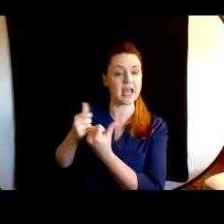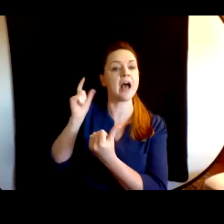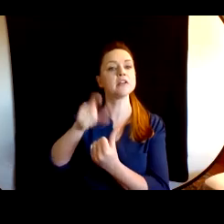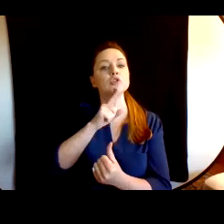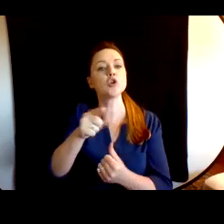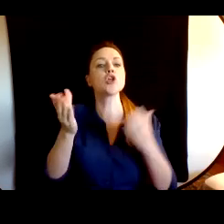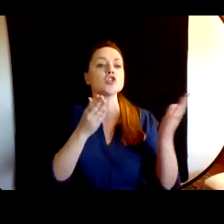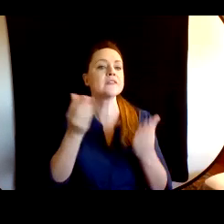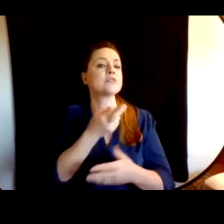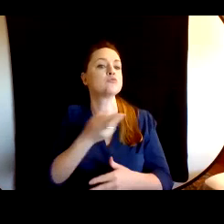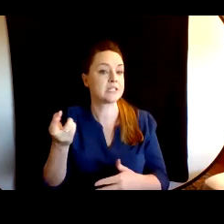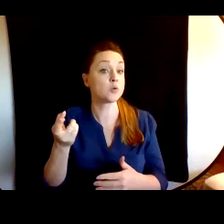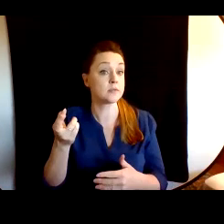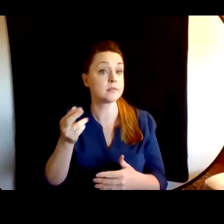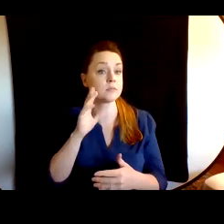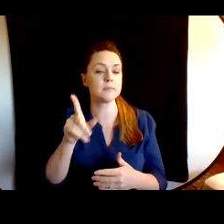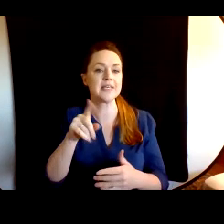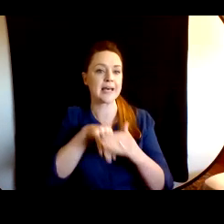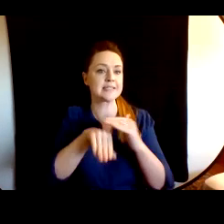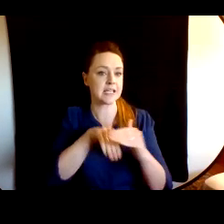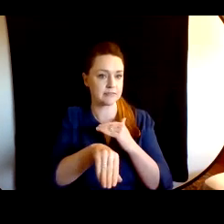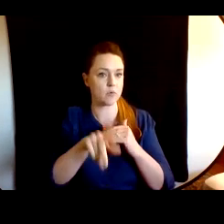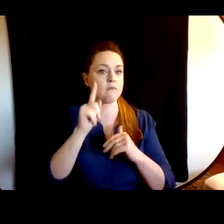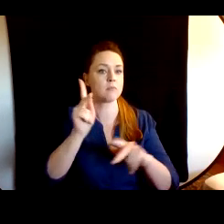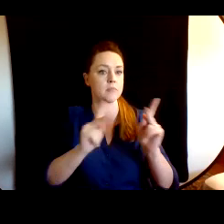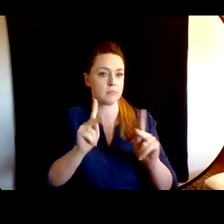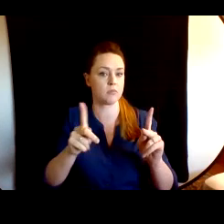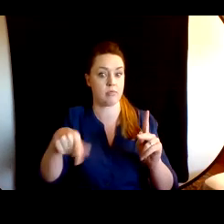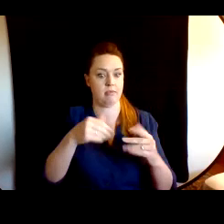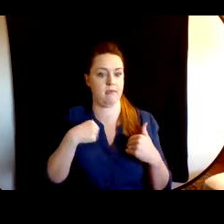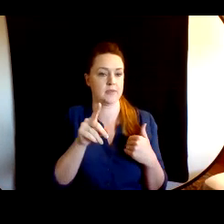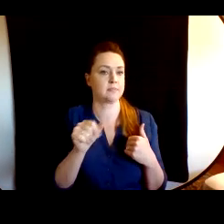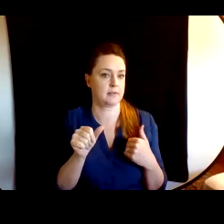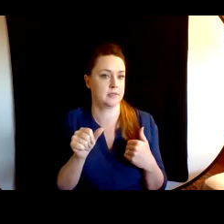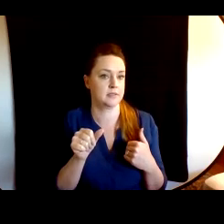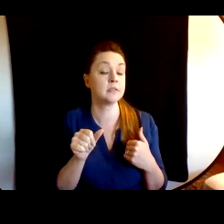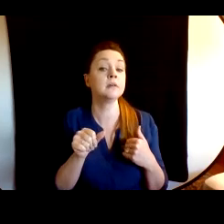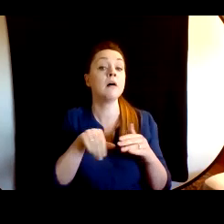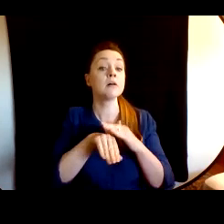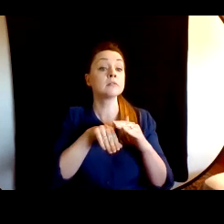and those resources are going to be made accessible for individuals with disabilities. I often in this section too, just like to bring up